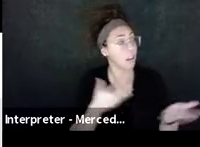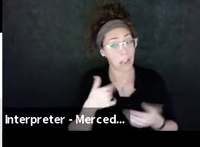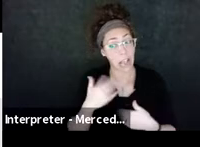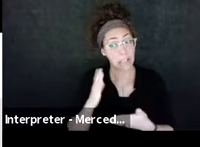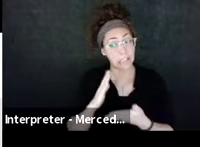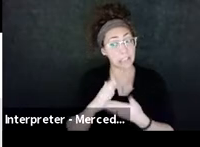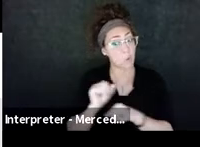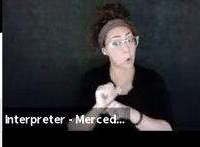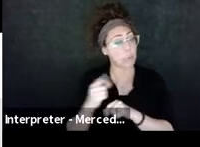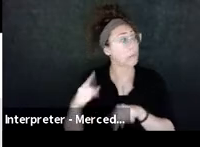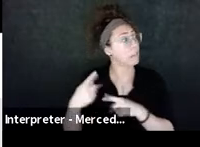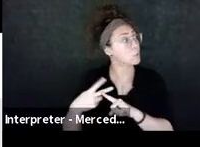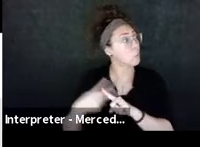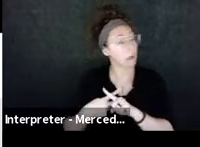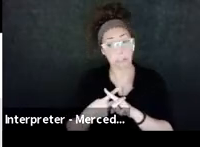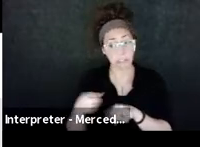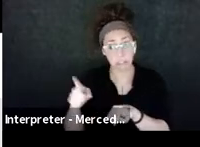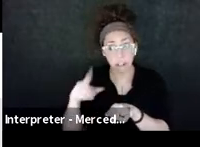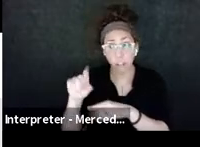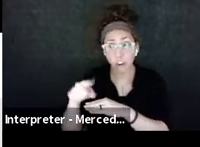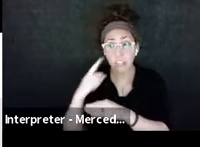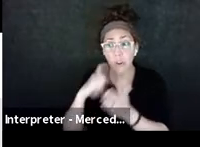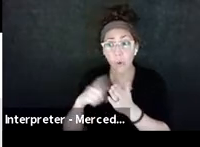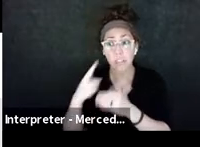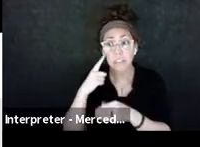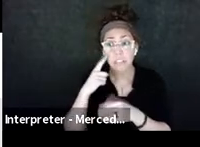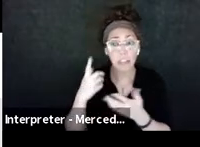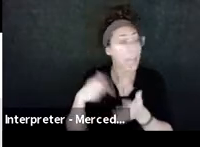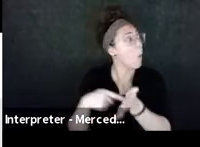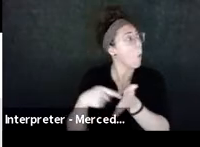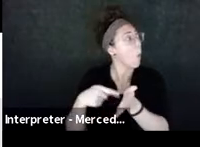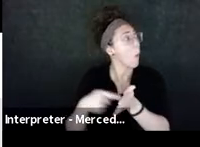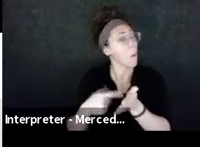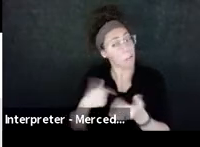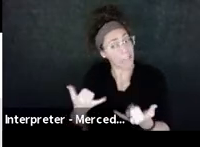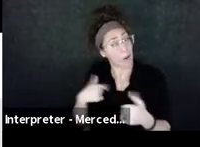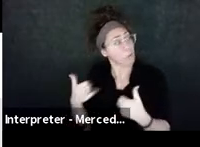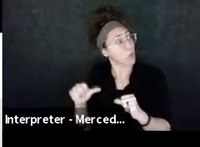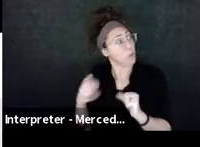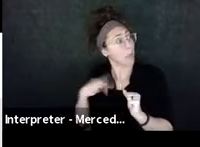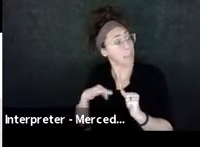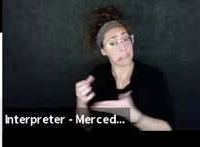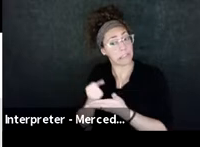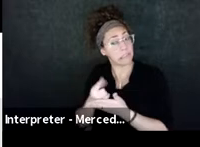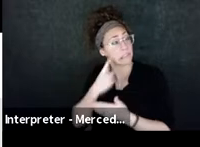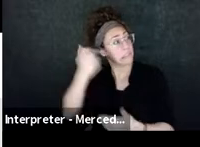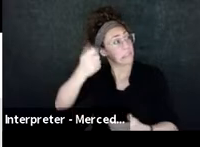maria.rodriguez: I'm gonna be receiving unemployment benefits. I'm in the process of getting that going, then essentially we assess the need and we're able to provide